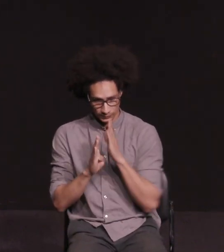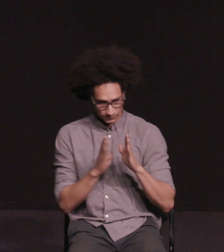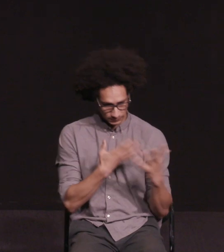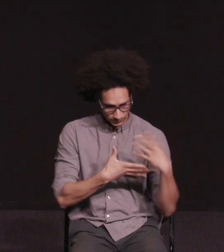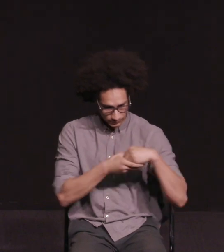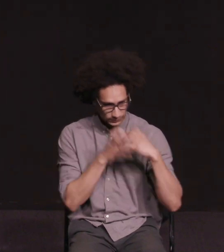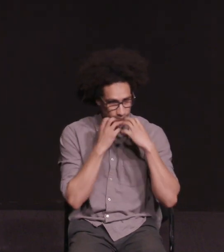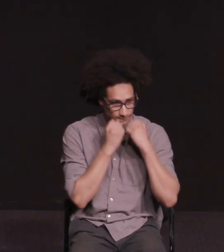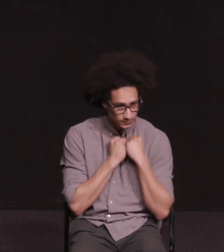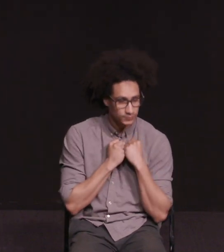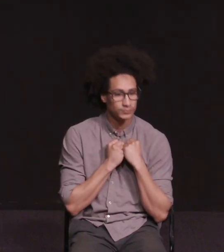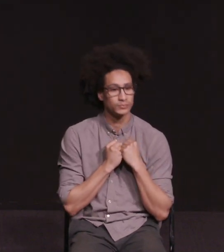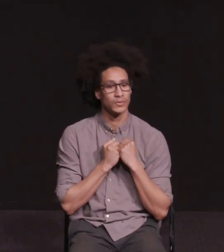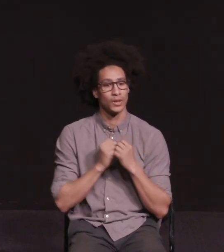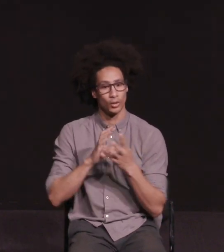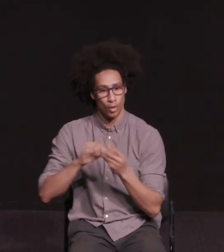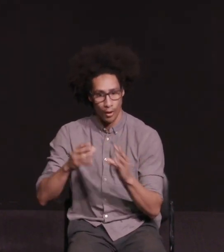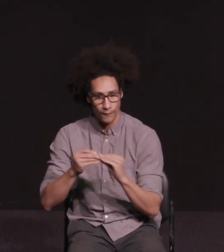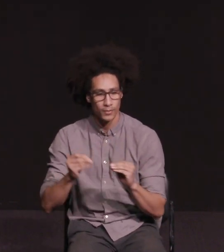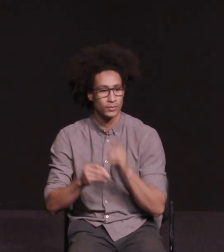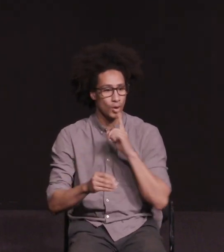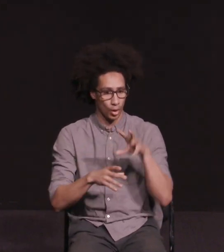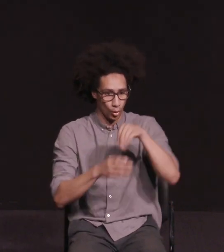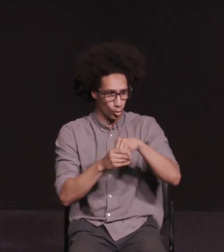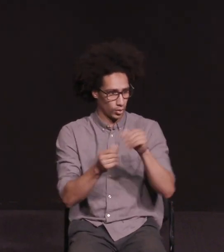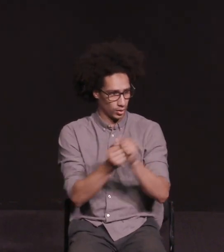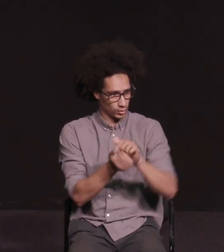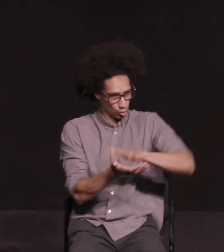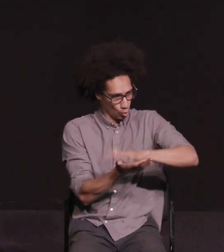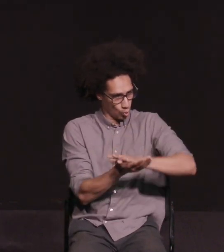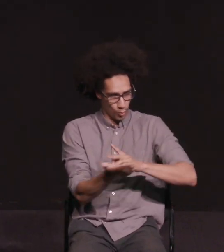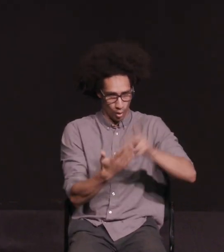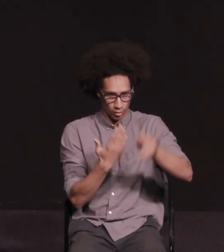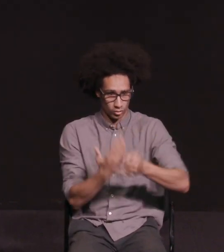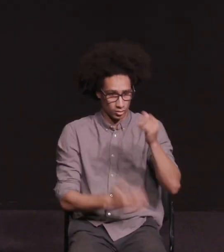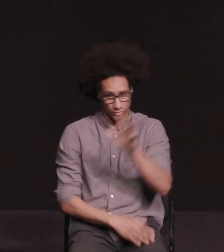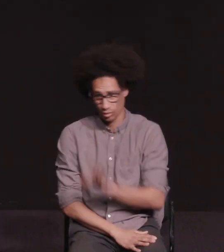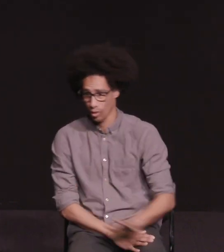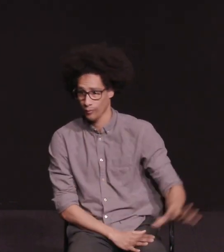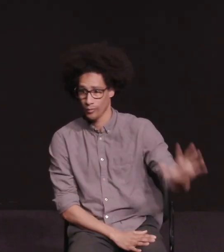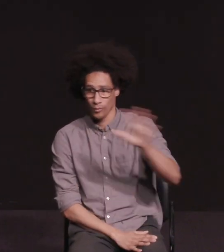included in curriculum projects across the country and around the world.